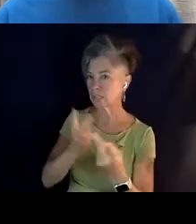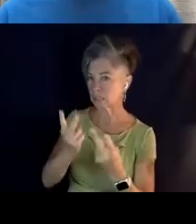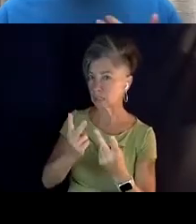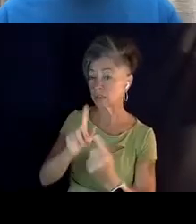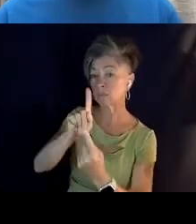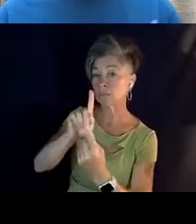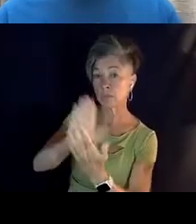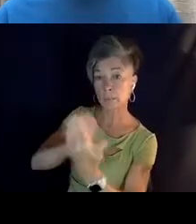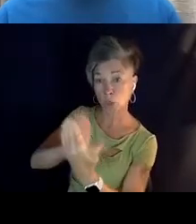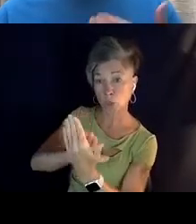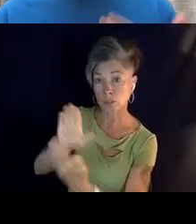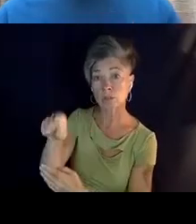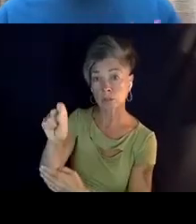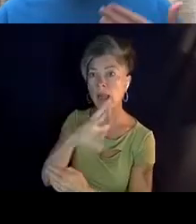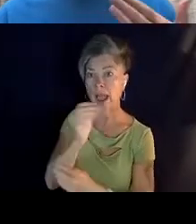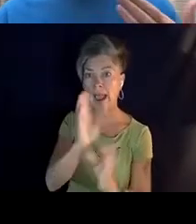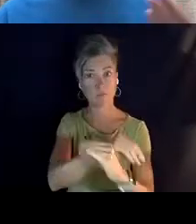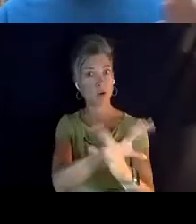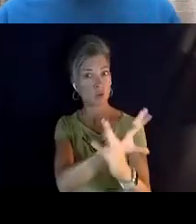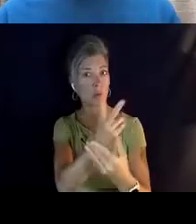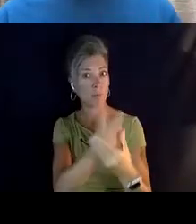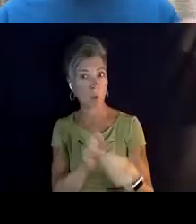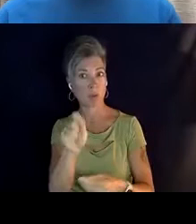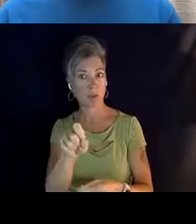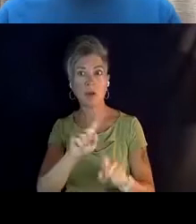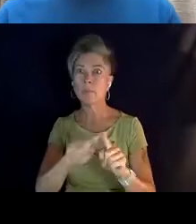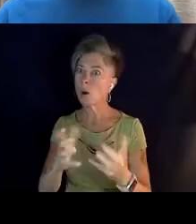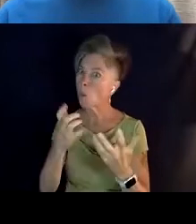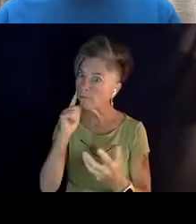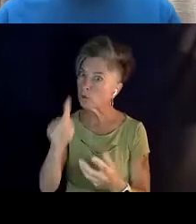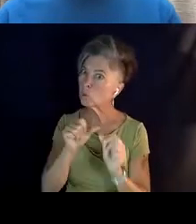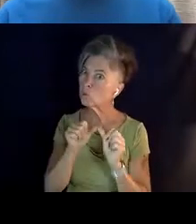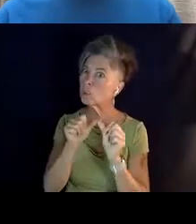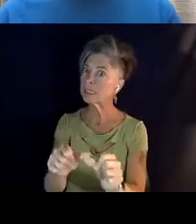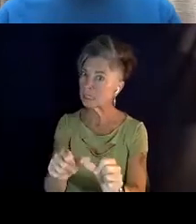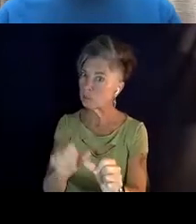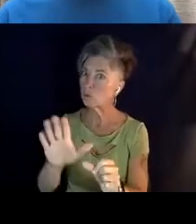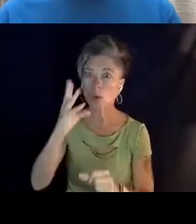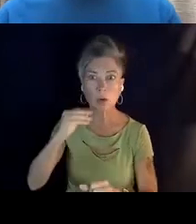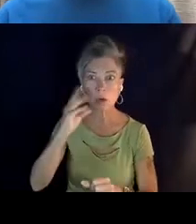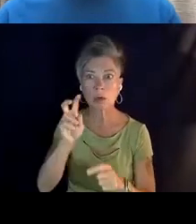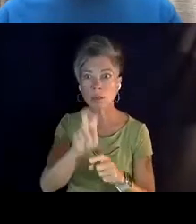but we want you to continue your journey and that's why we help support that process to begin.